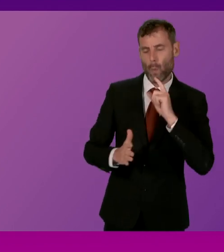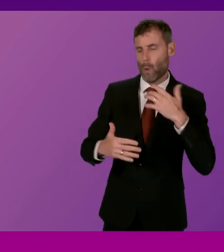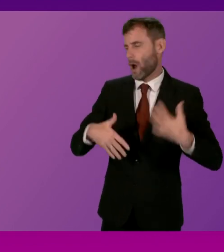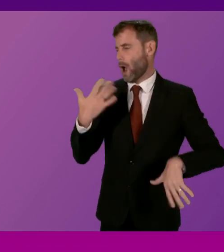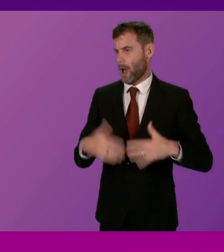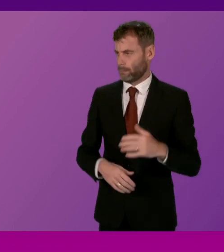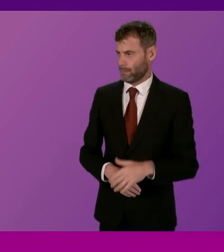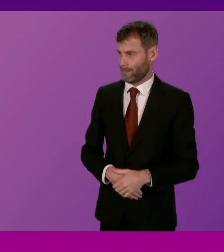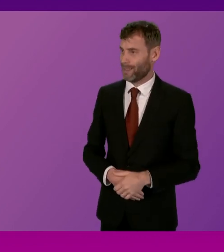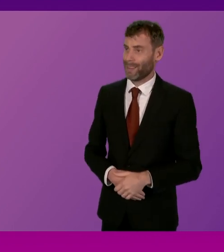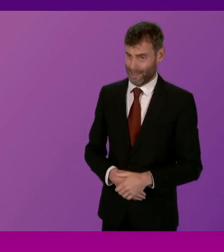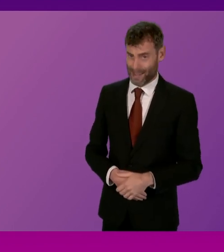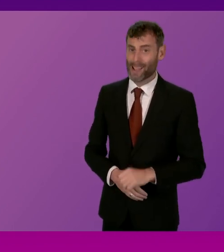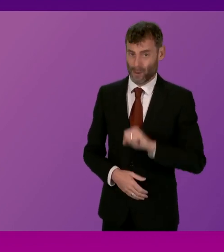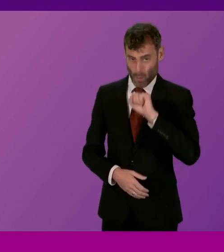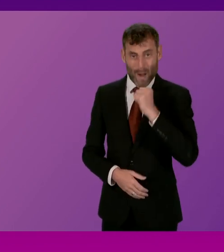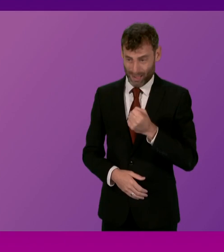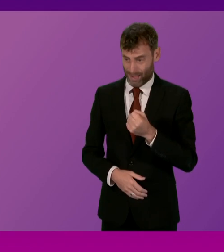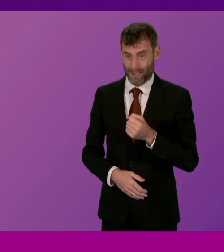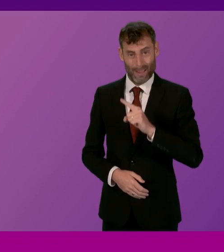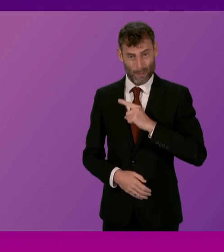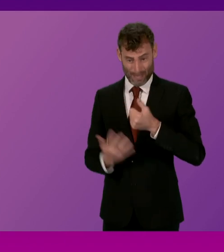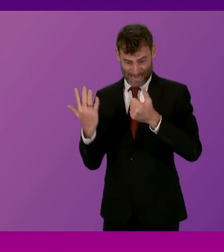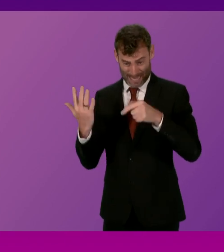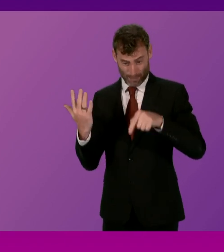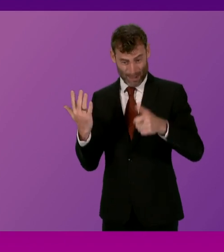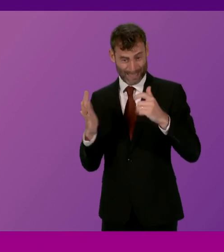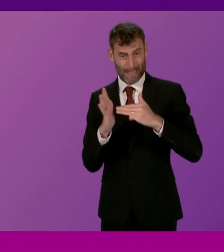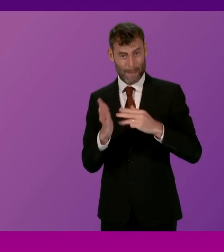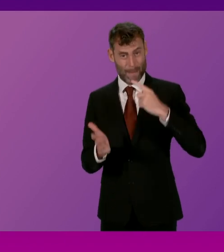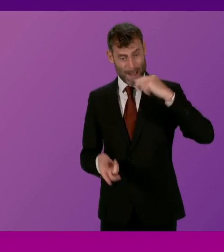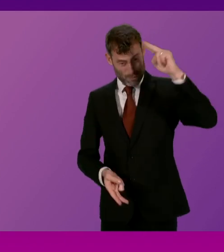it will have a detriment of £6.6 million to the sector in the future.